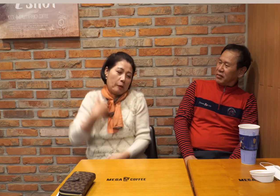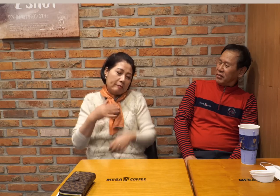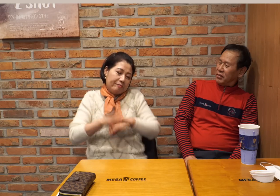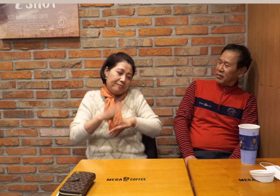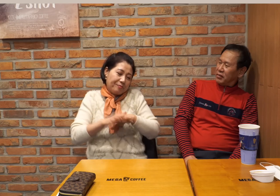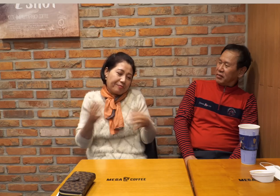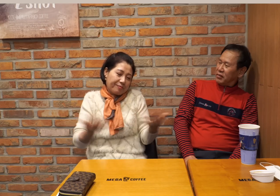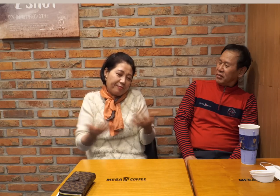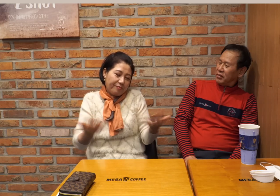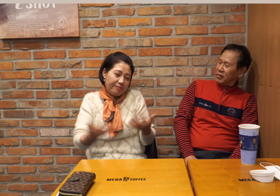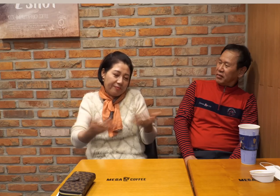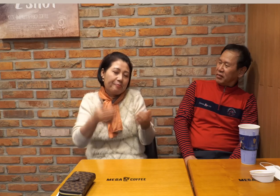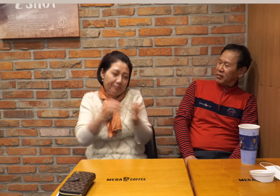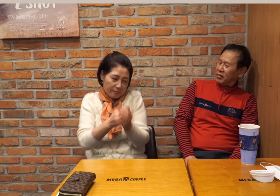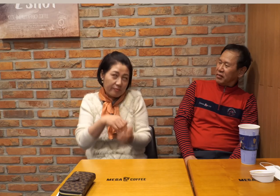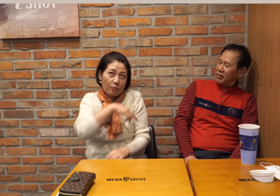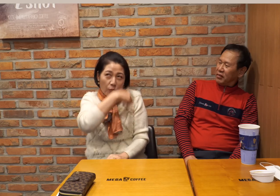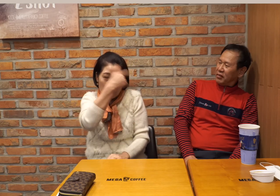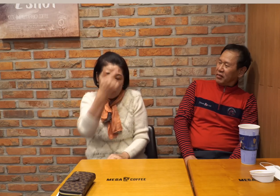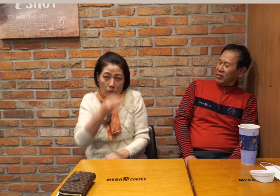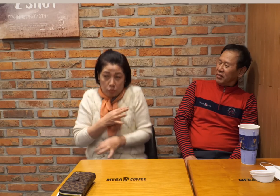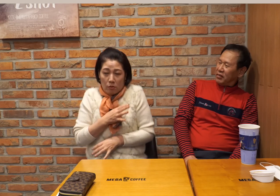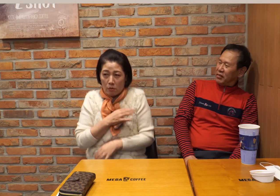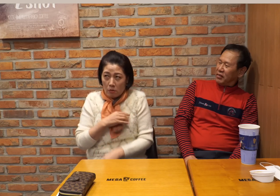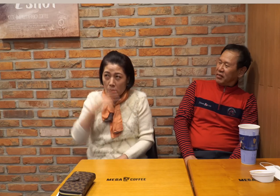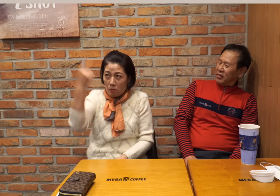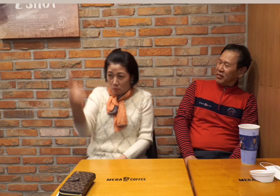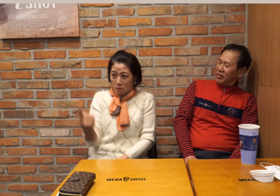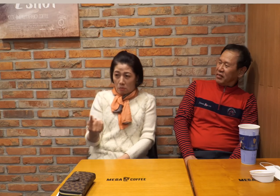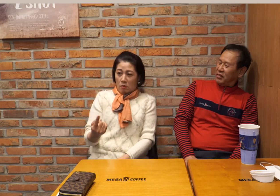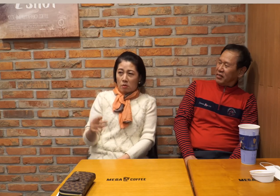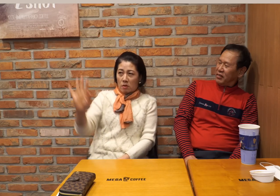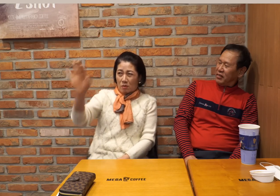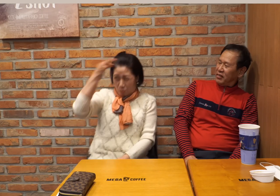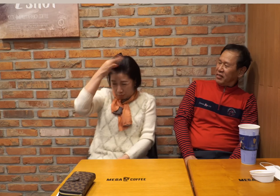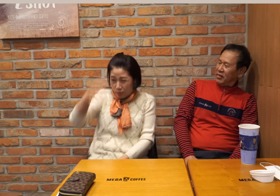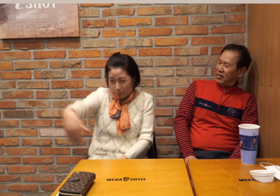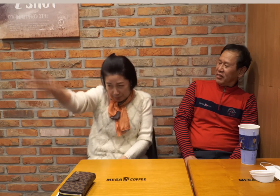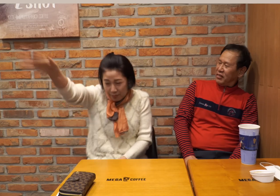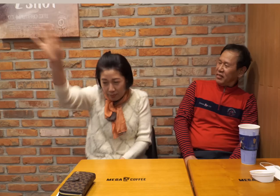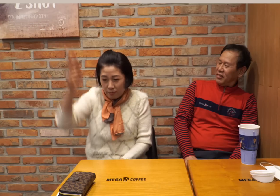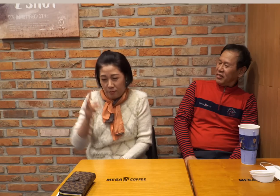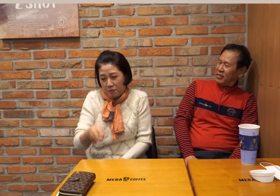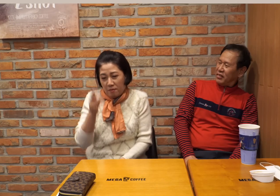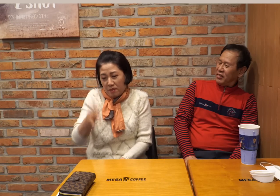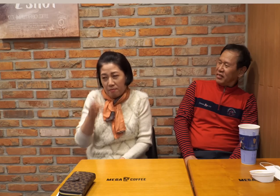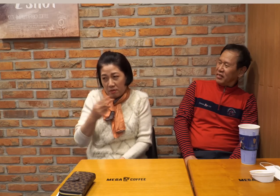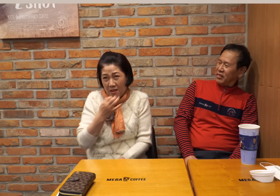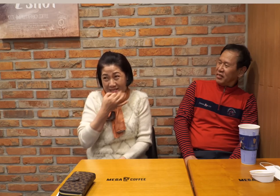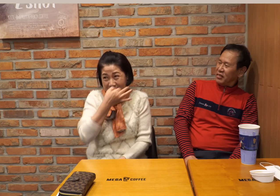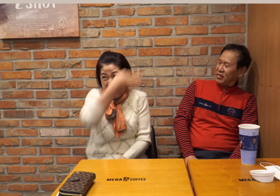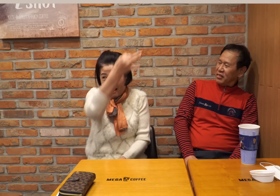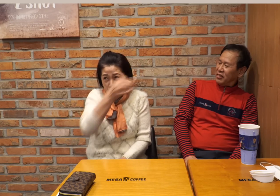I didn't like it, but I didn't pay much attention to it and I was working, and around the evening a man came to me and said, I'm sorry, but told him to go away. He was a badger, but when I yelled at him,